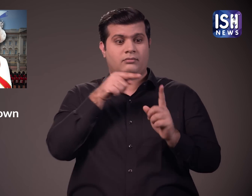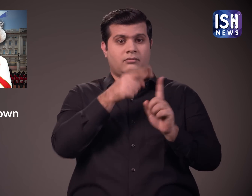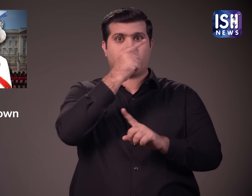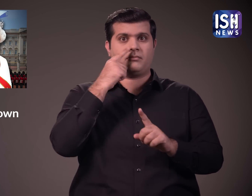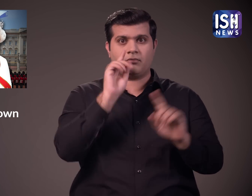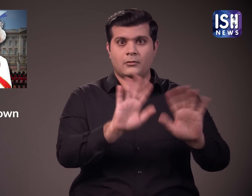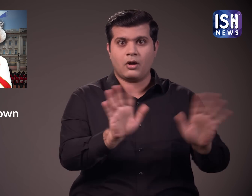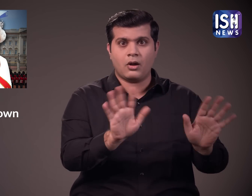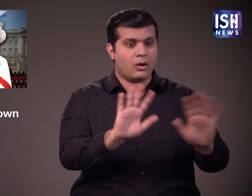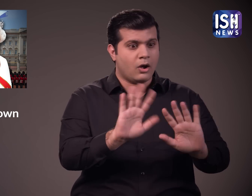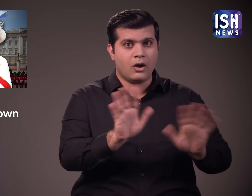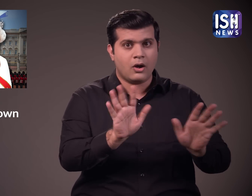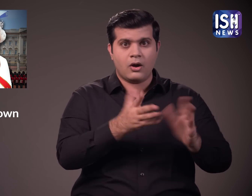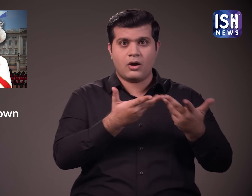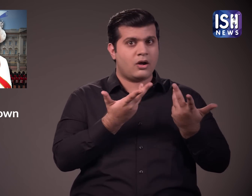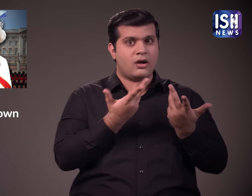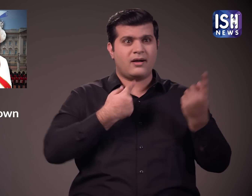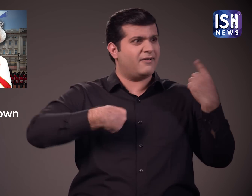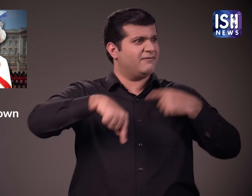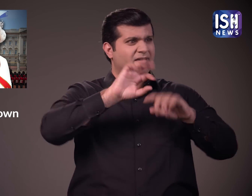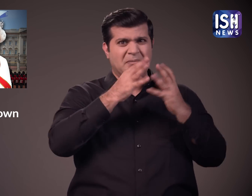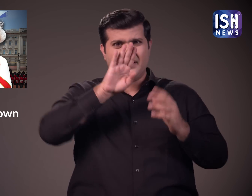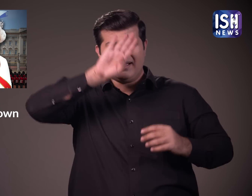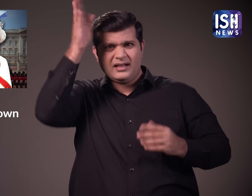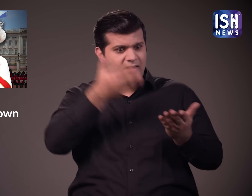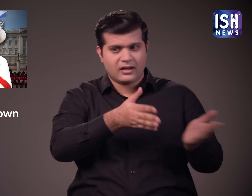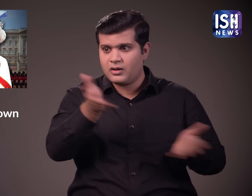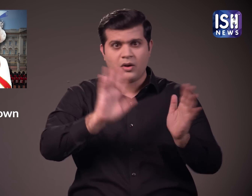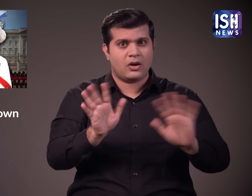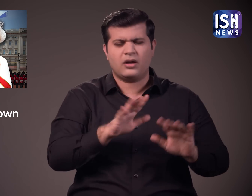However, her father was not agreeing as she was a royal.